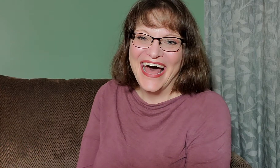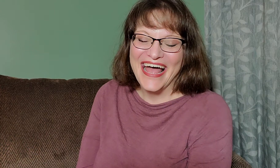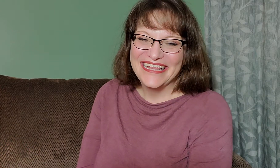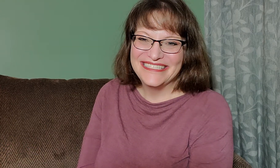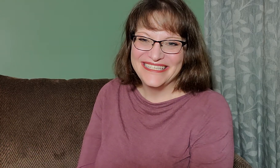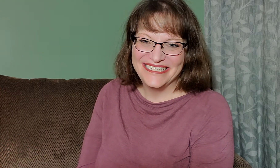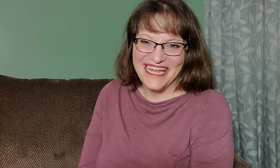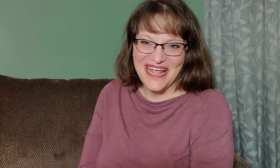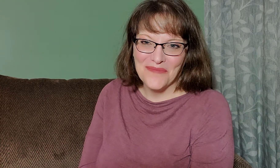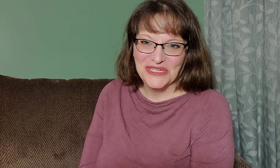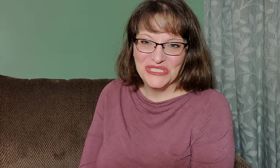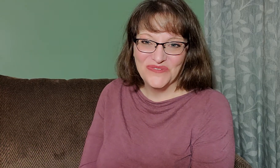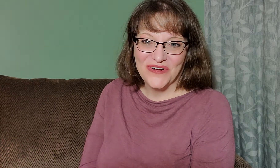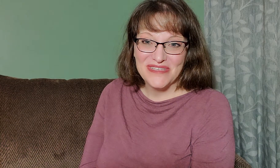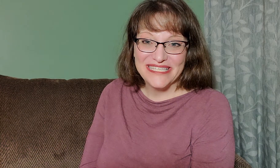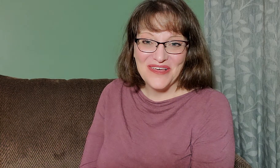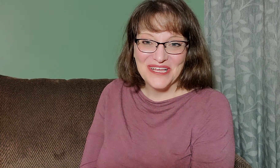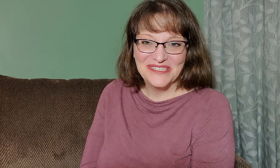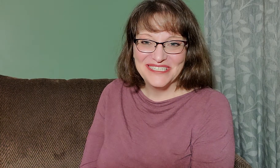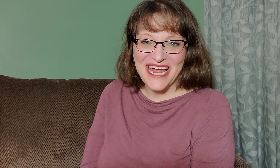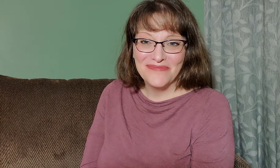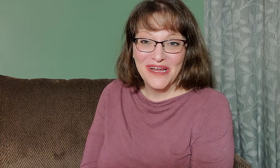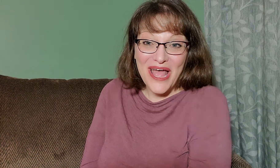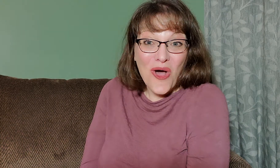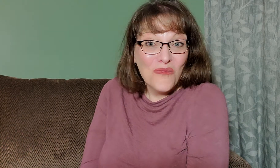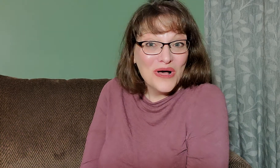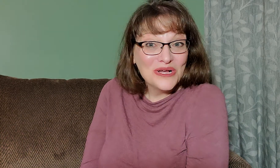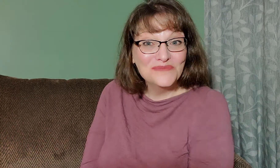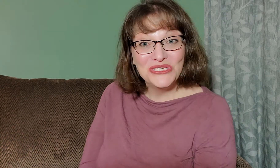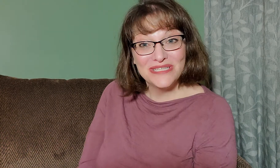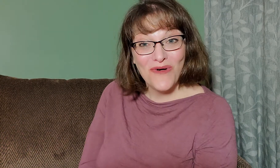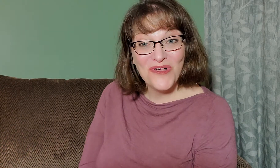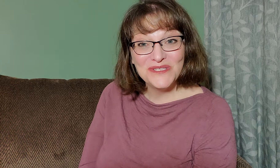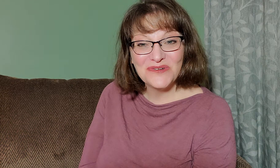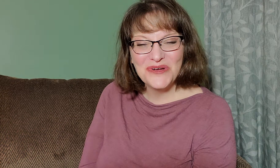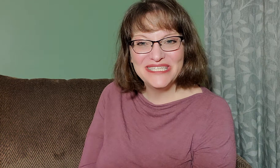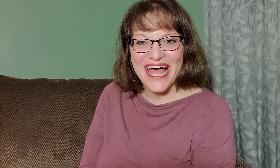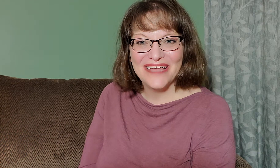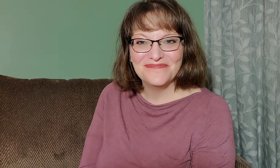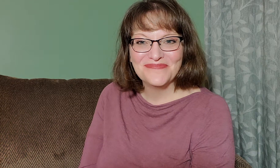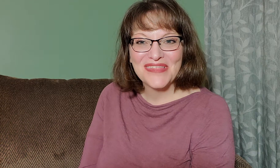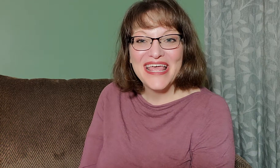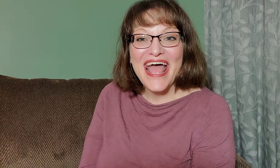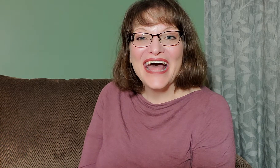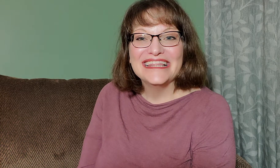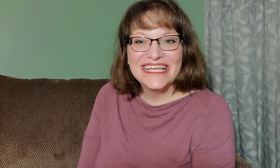Hi, this is Jen coming to you from the South Country Library. Welcome to Small Singalong.